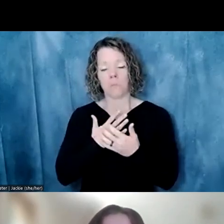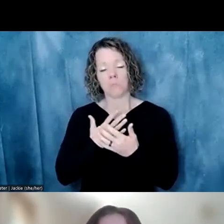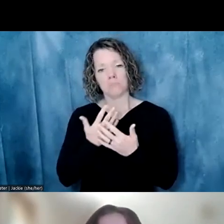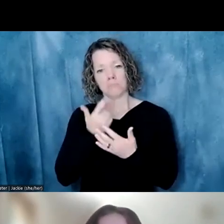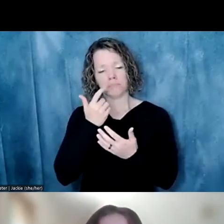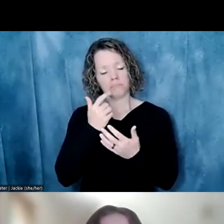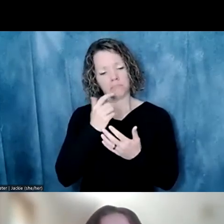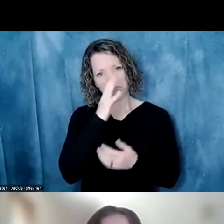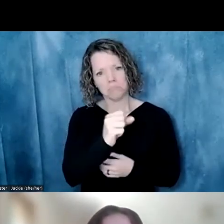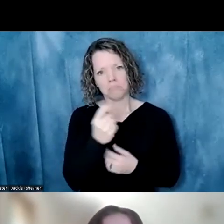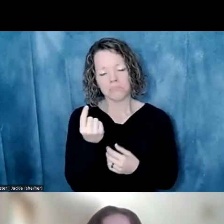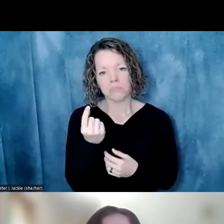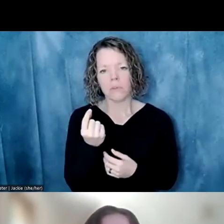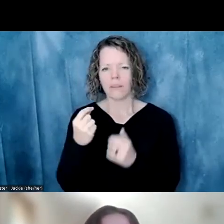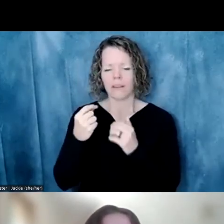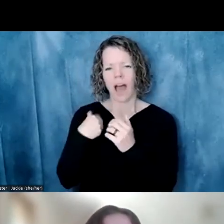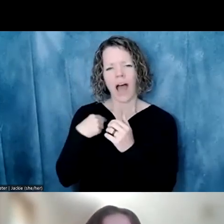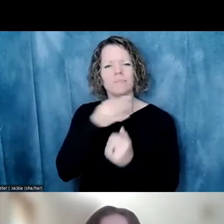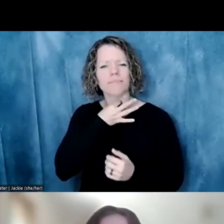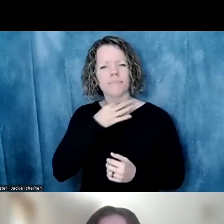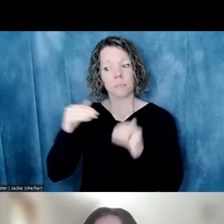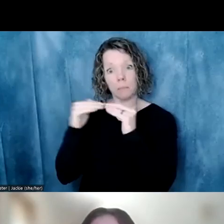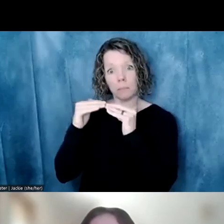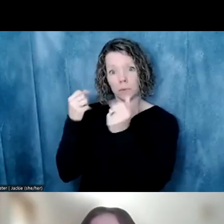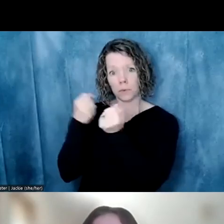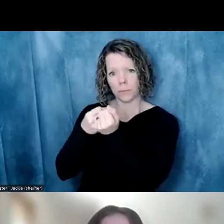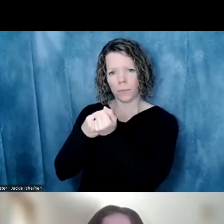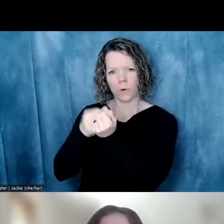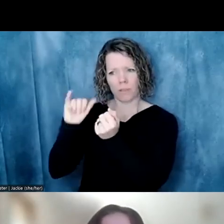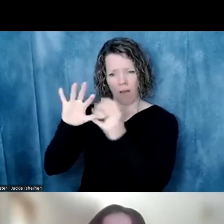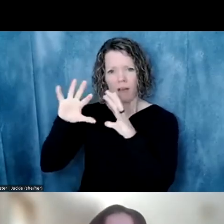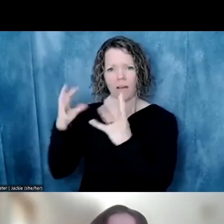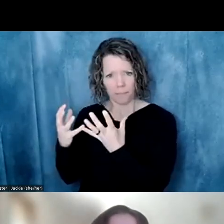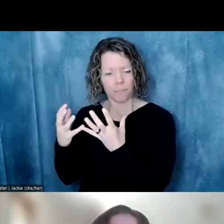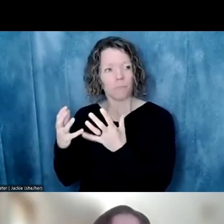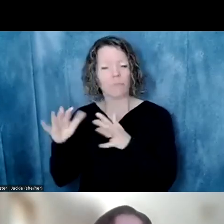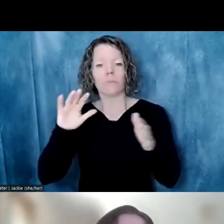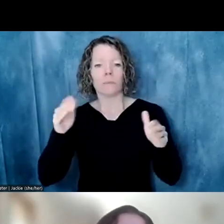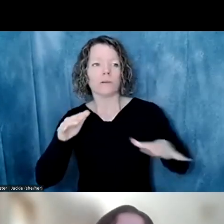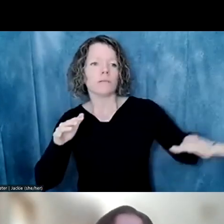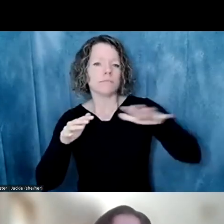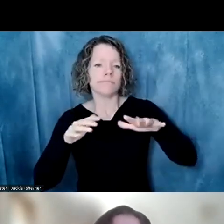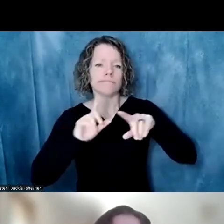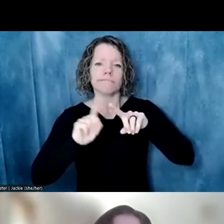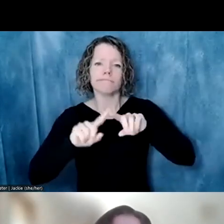peer support fits in within, sort of, existing institutional practice. So for me, I'd love to